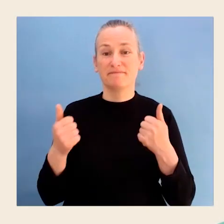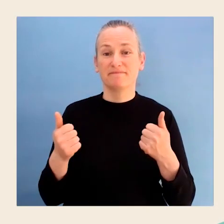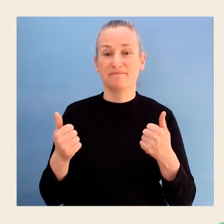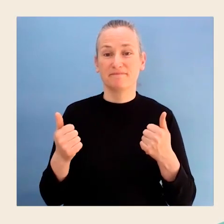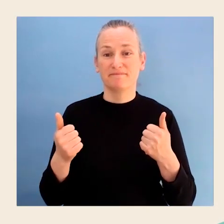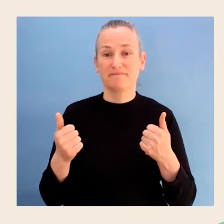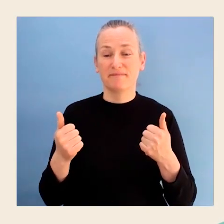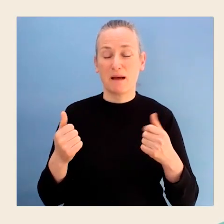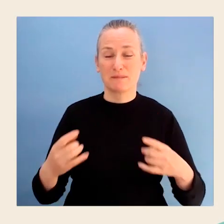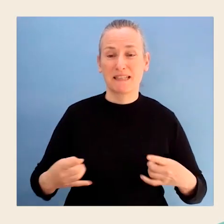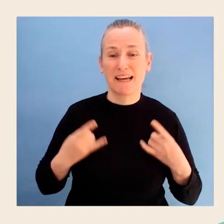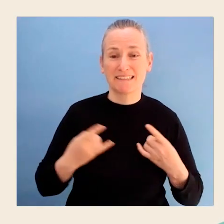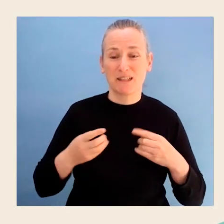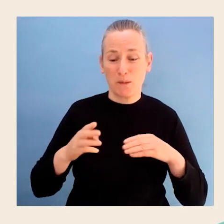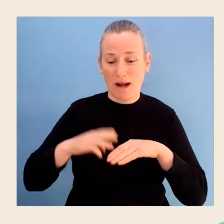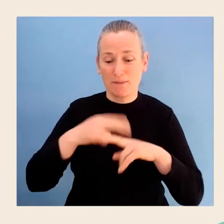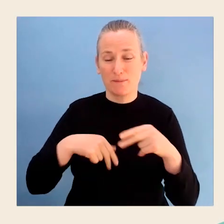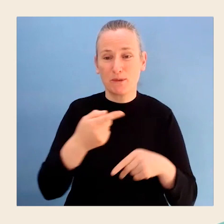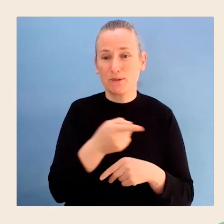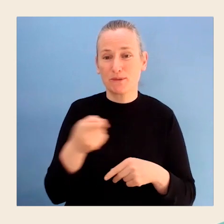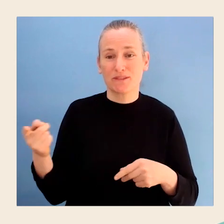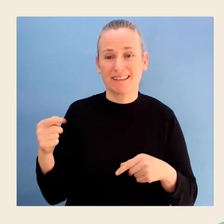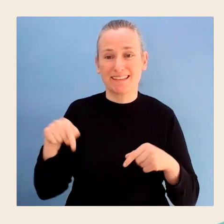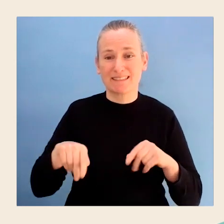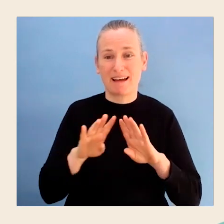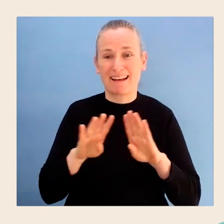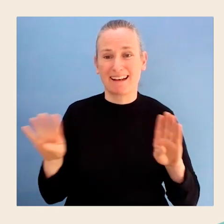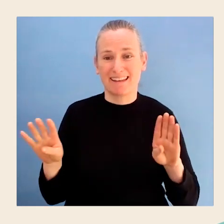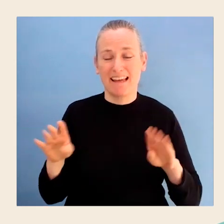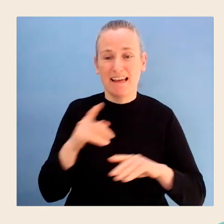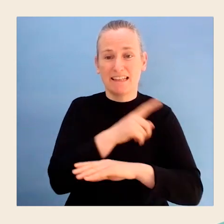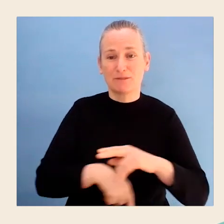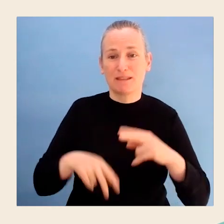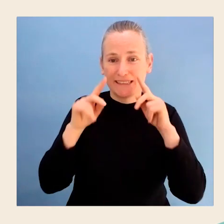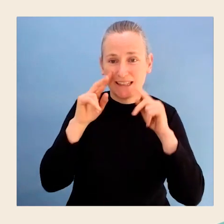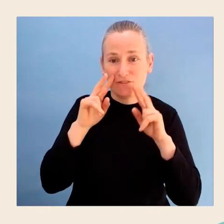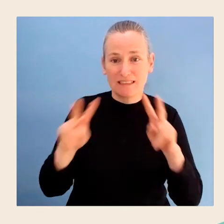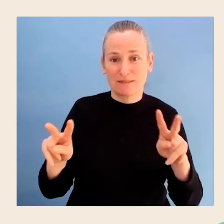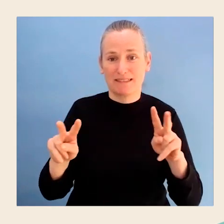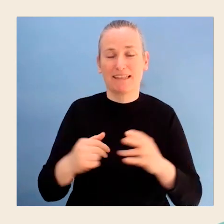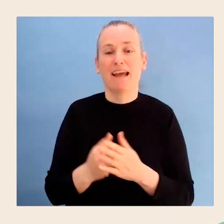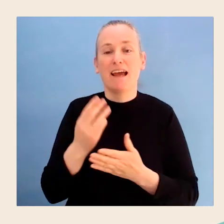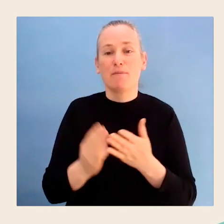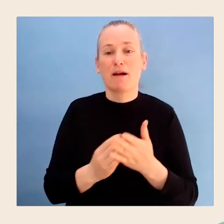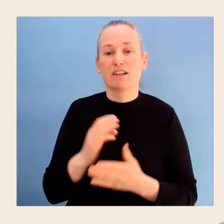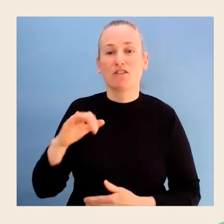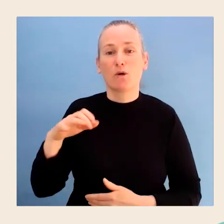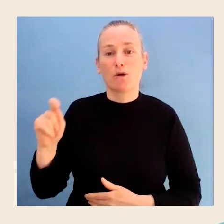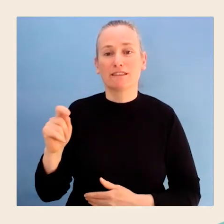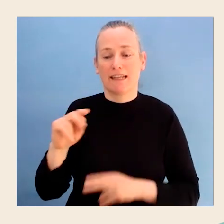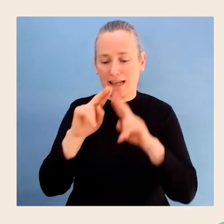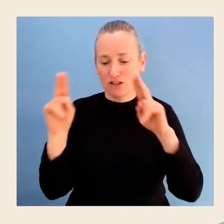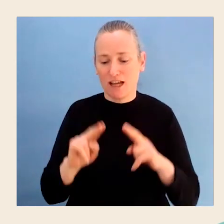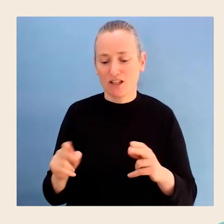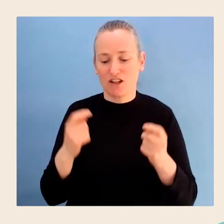Hello, I'm delighted to welcome you to this panel, Disability Visibility, as part of Cúirt International Festival of Literature,